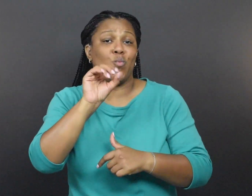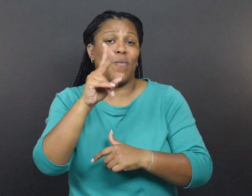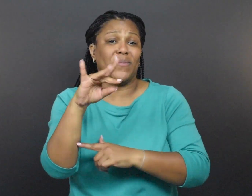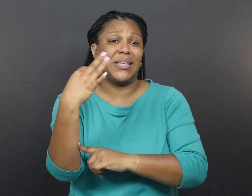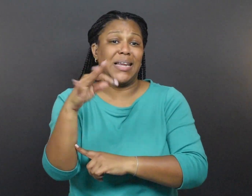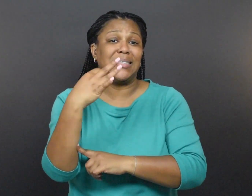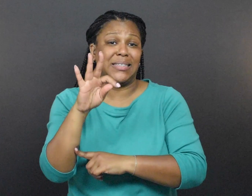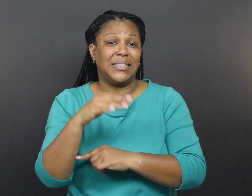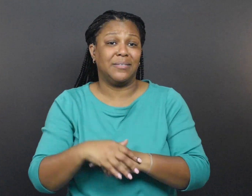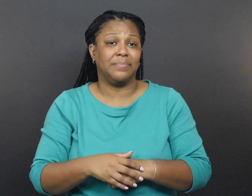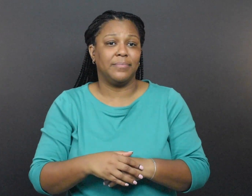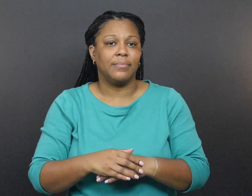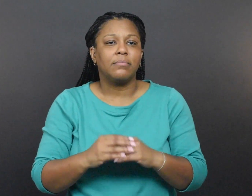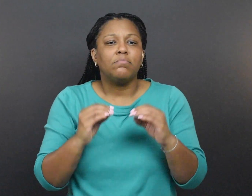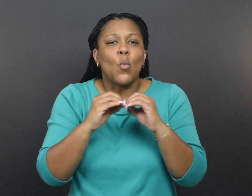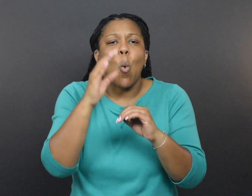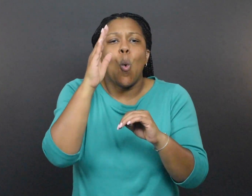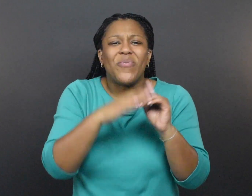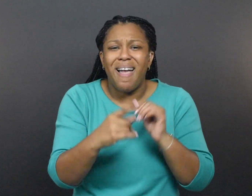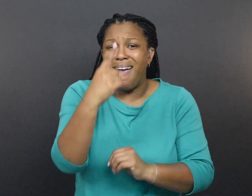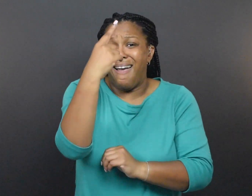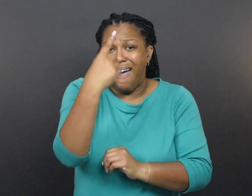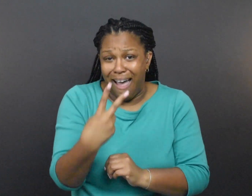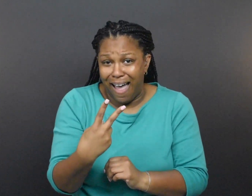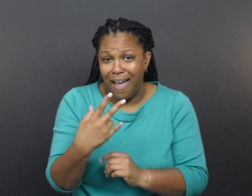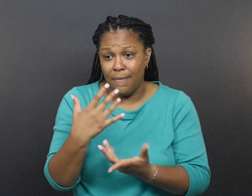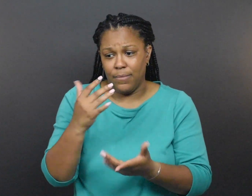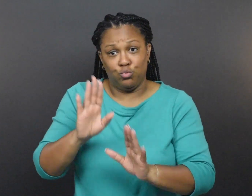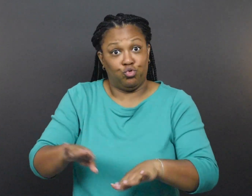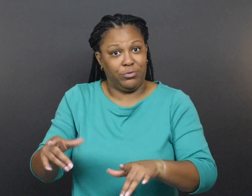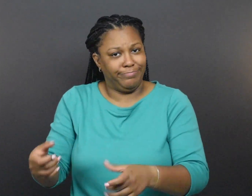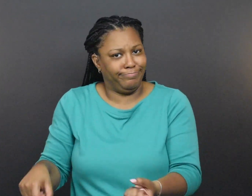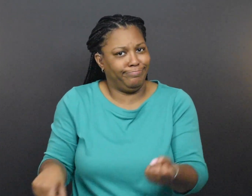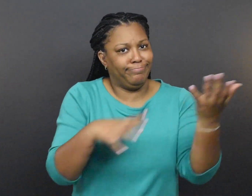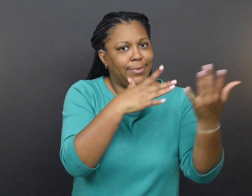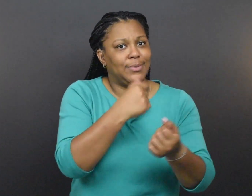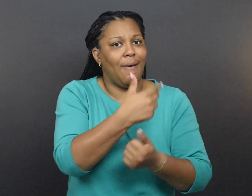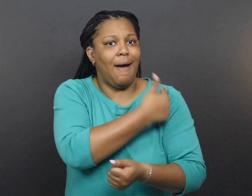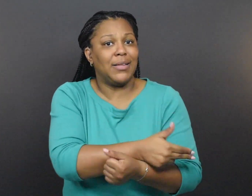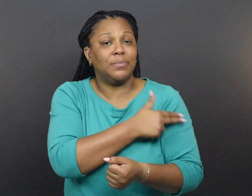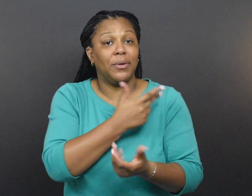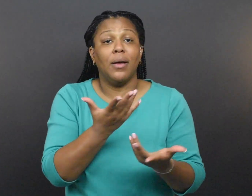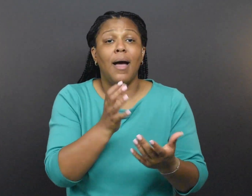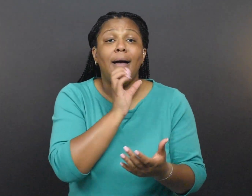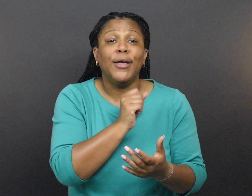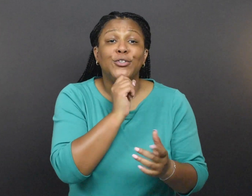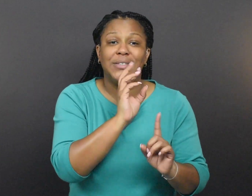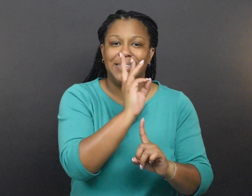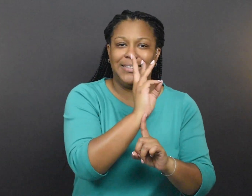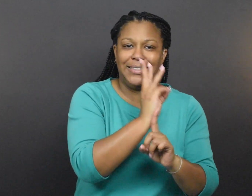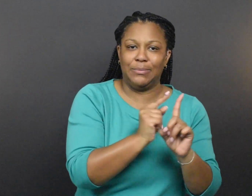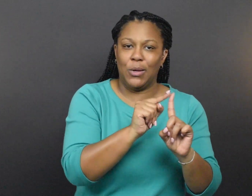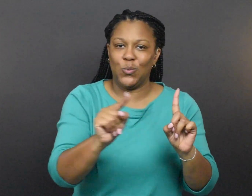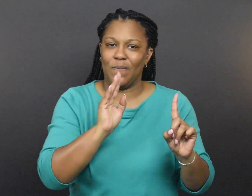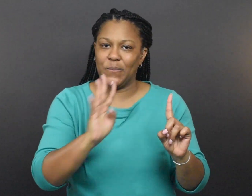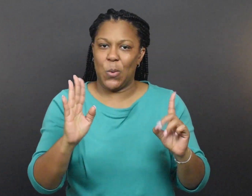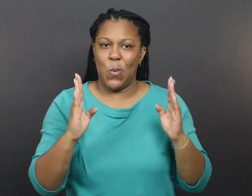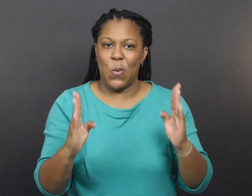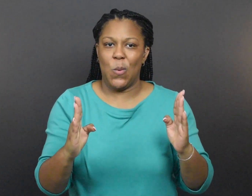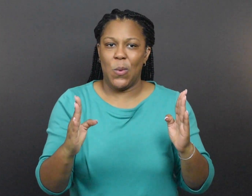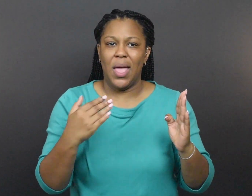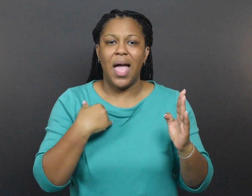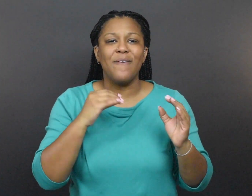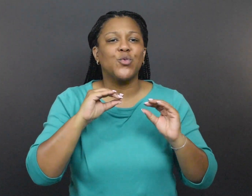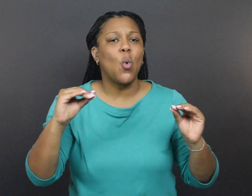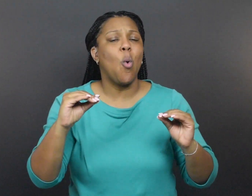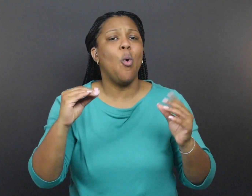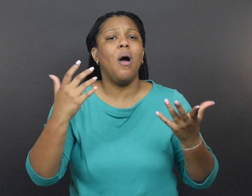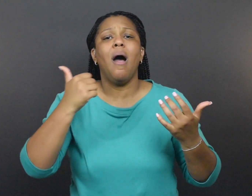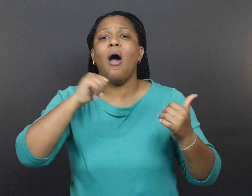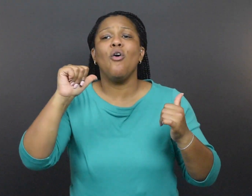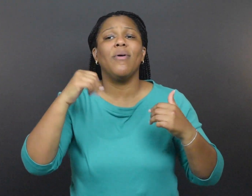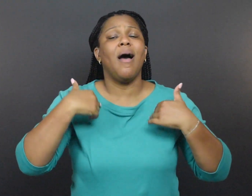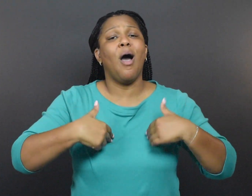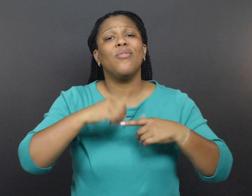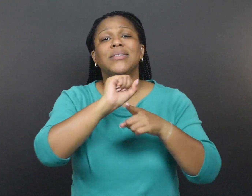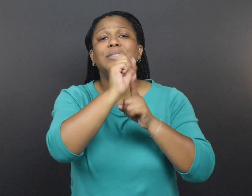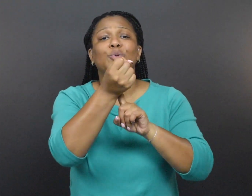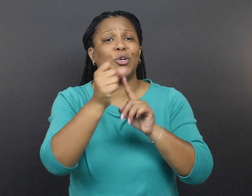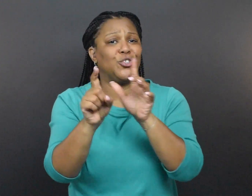o More than half of hospitalized children ages 6 months–4 years had no underlying conditions.